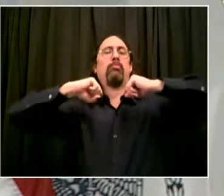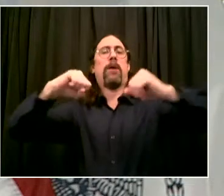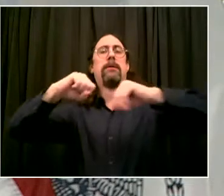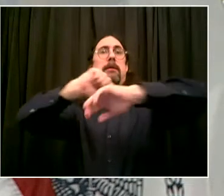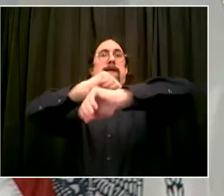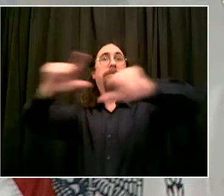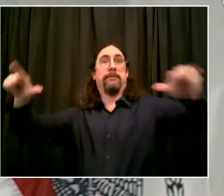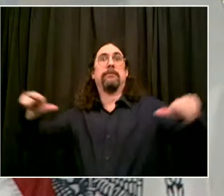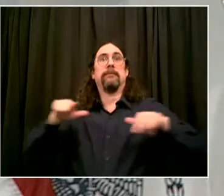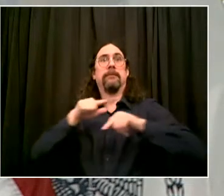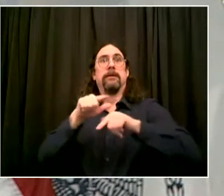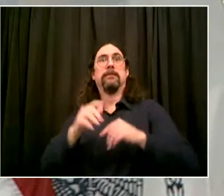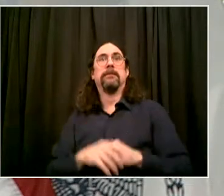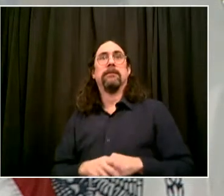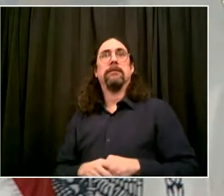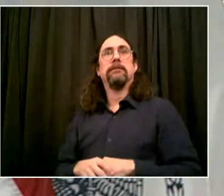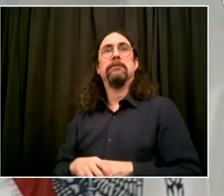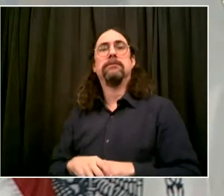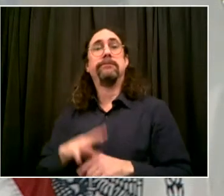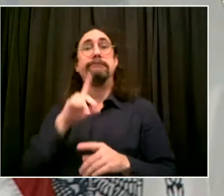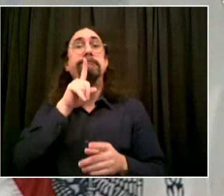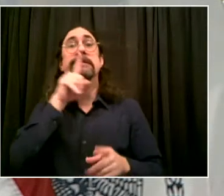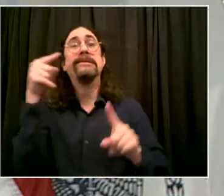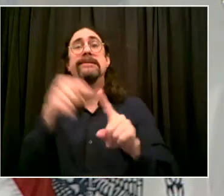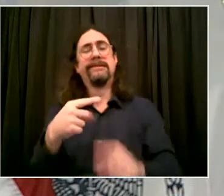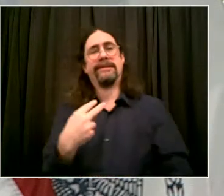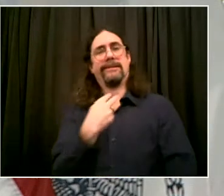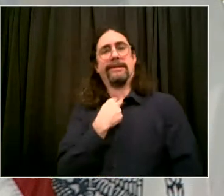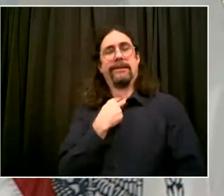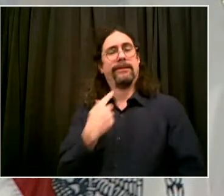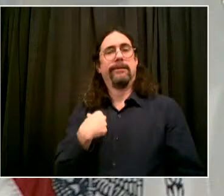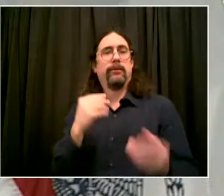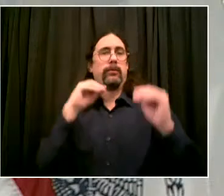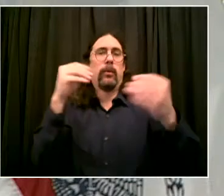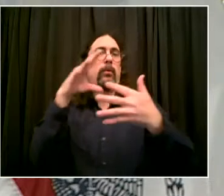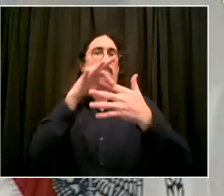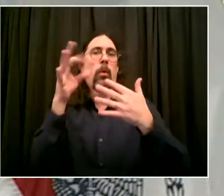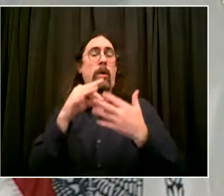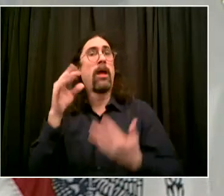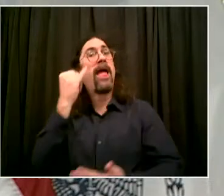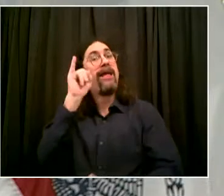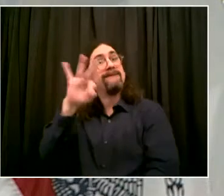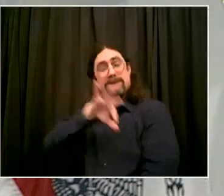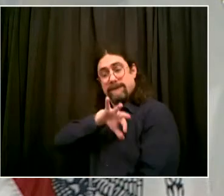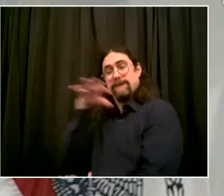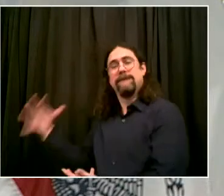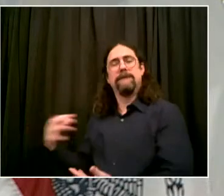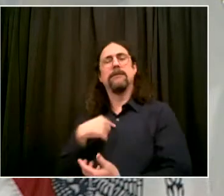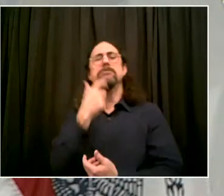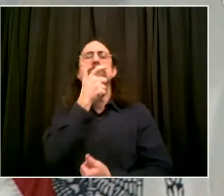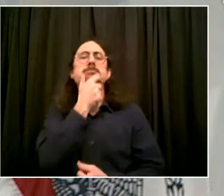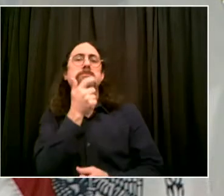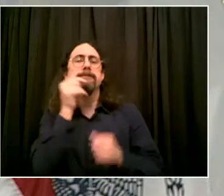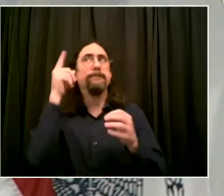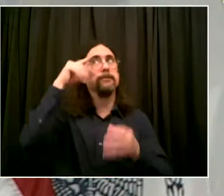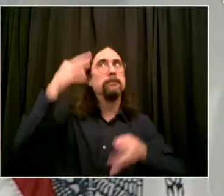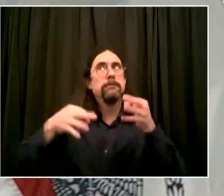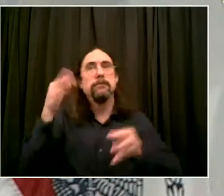SUPPLY. YOU SAID OUY